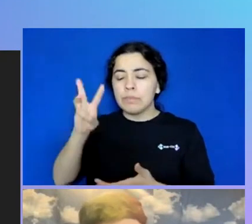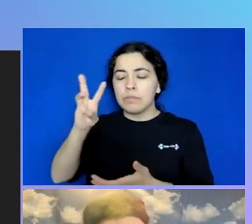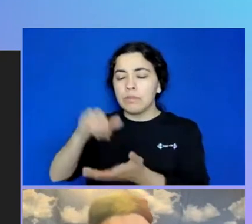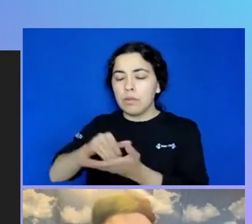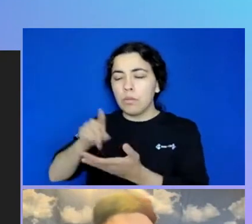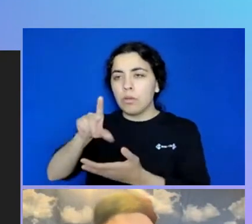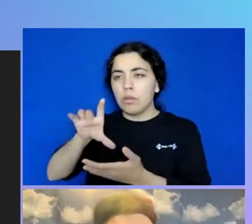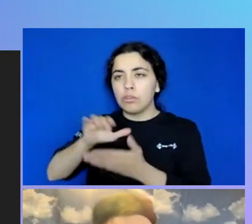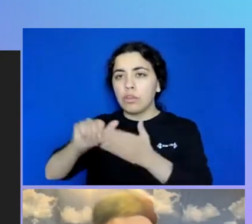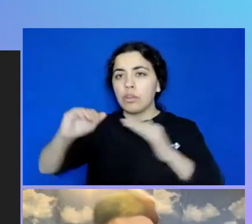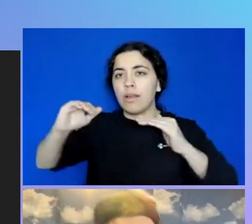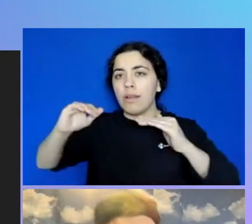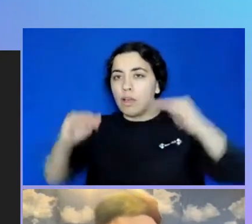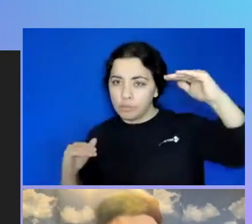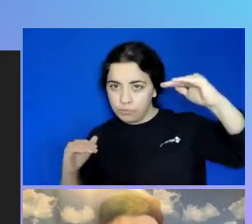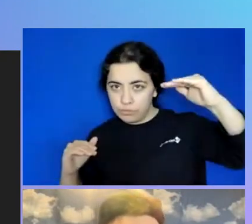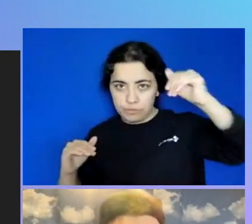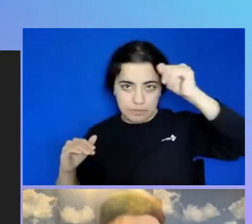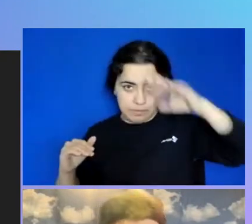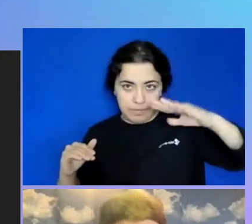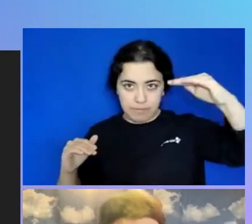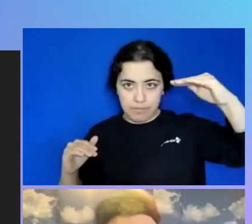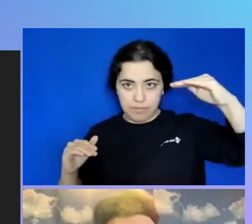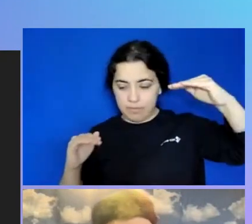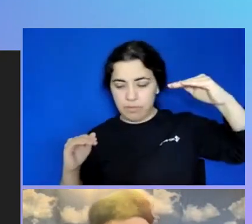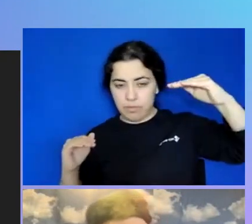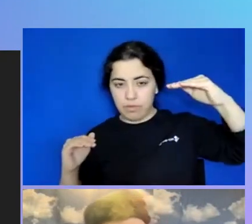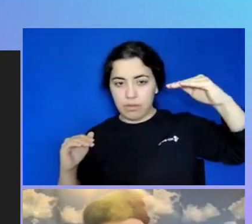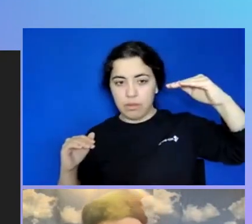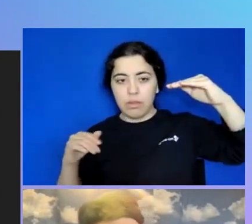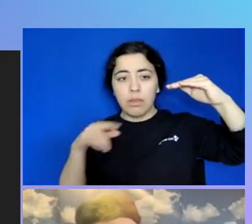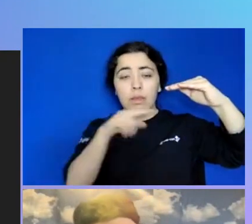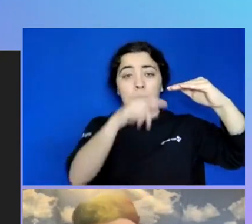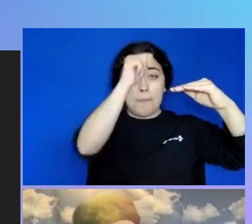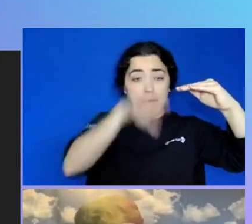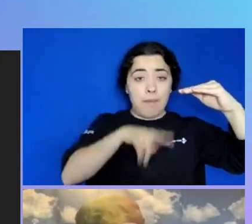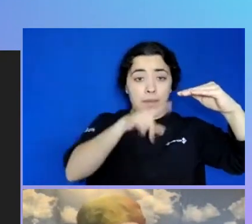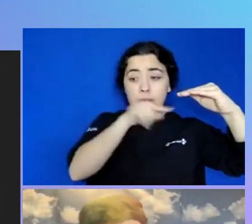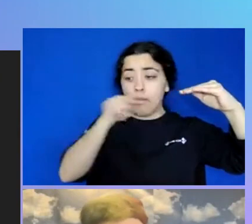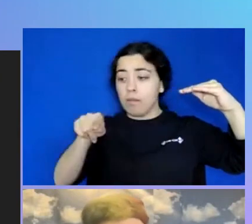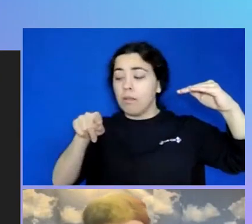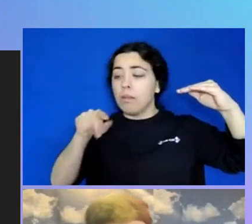we compare to, uh, men to non-binary, genderqueer, or